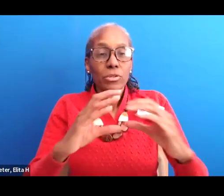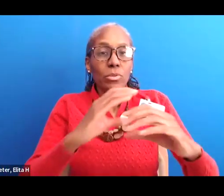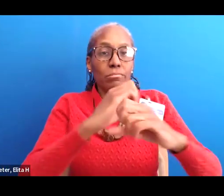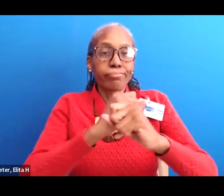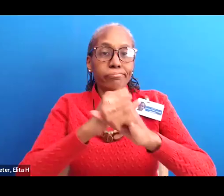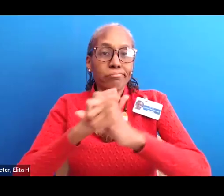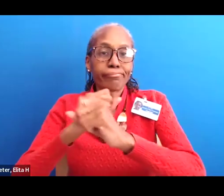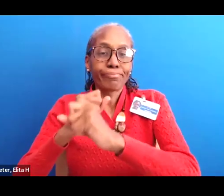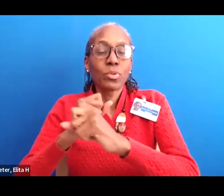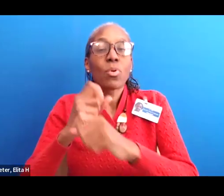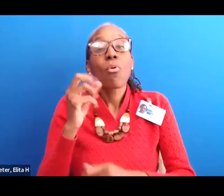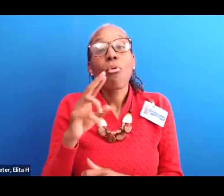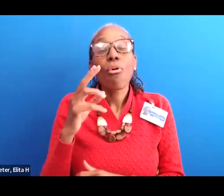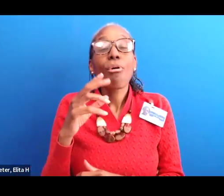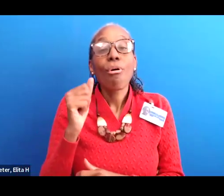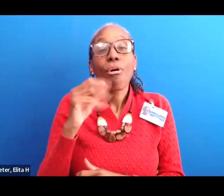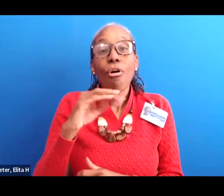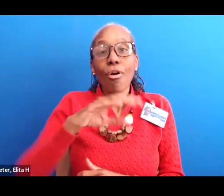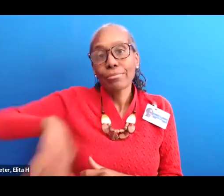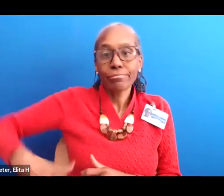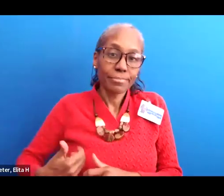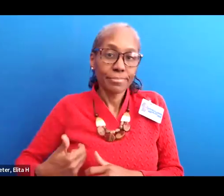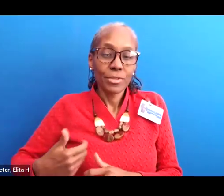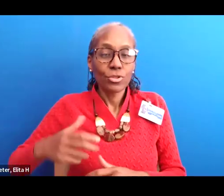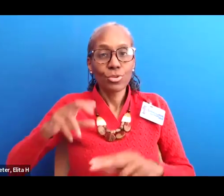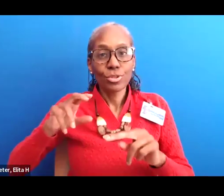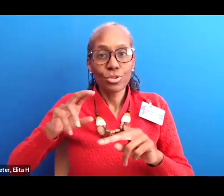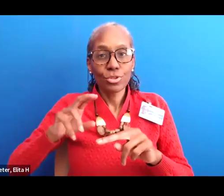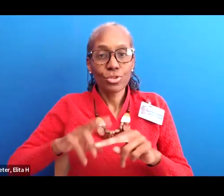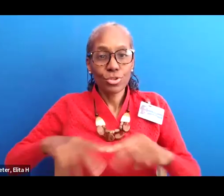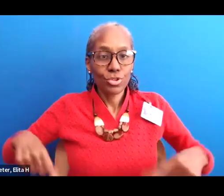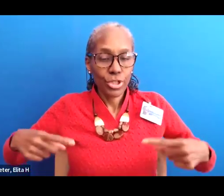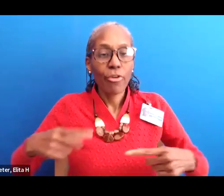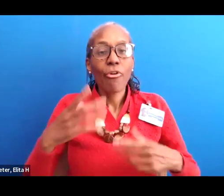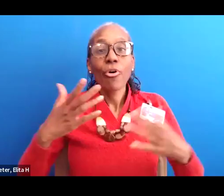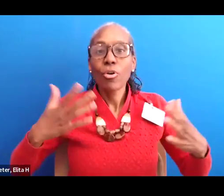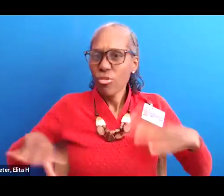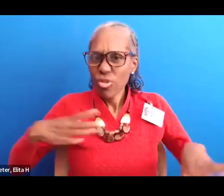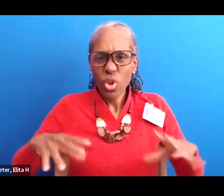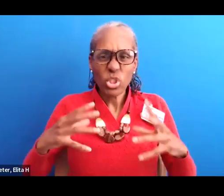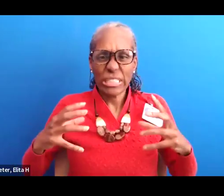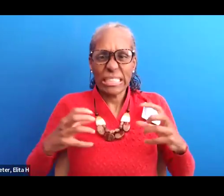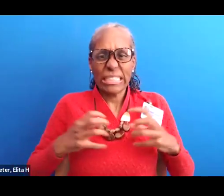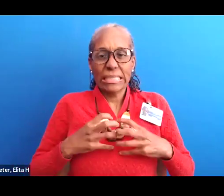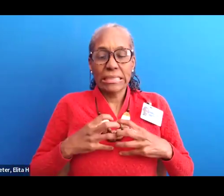Or you might be hooking your arm around the back of your chair. It can even be your clothes are too tight, especially when